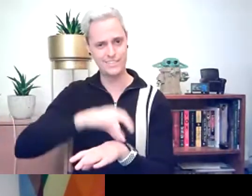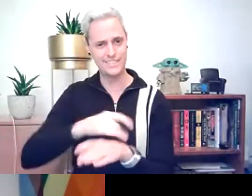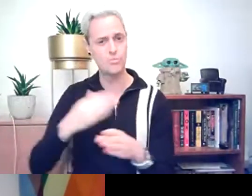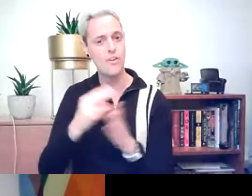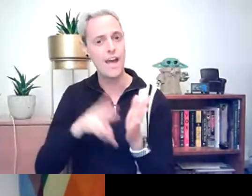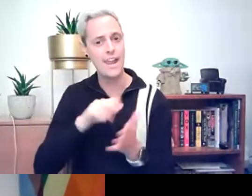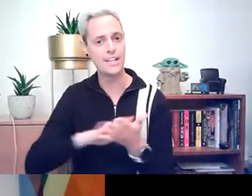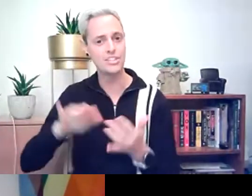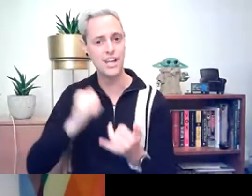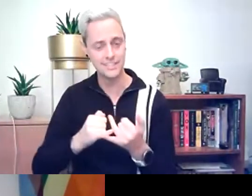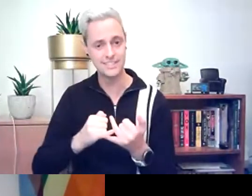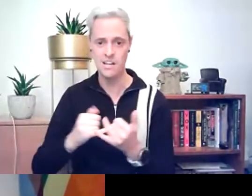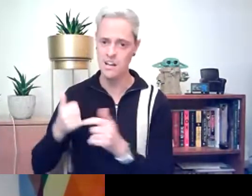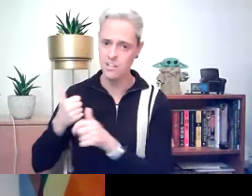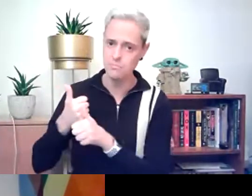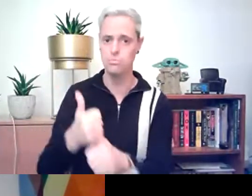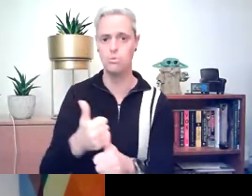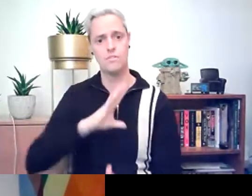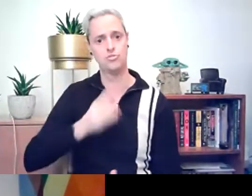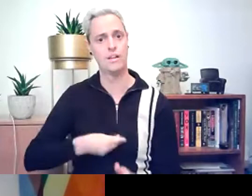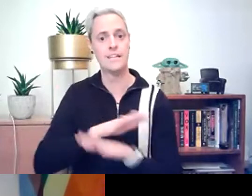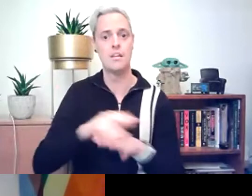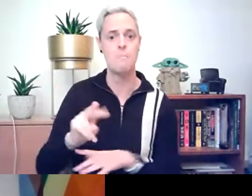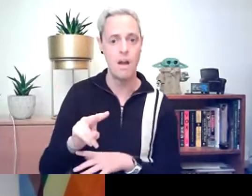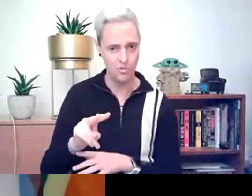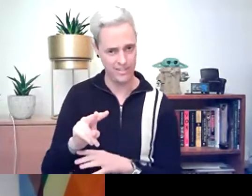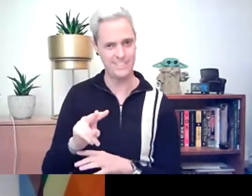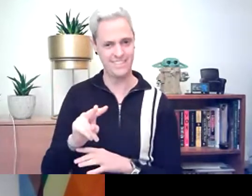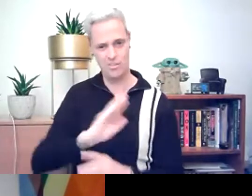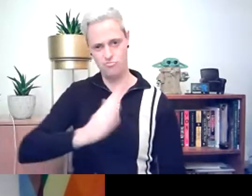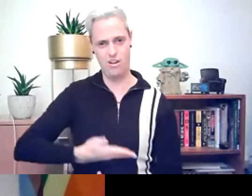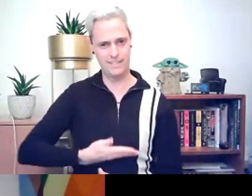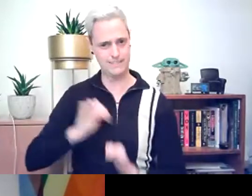of trans identities trans masculine identities and a way a range of different ways of embodying